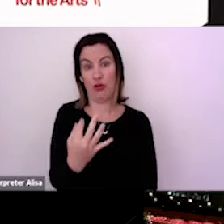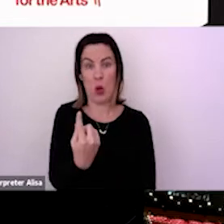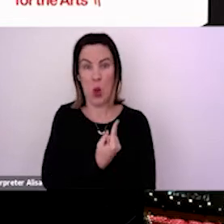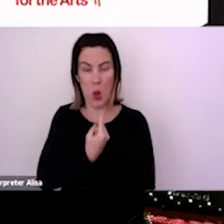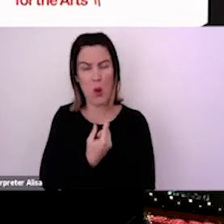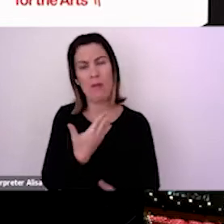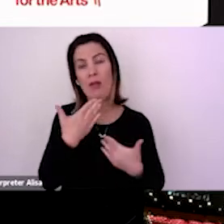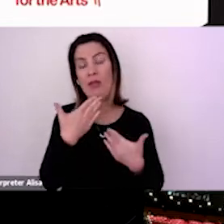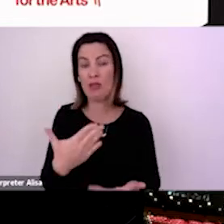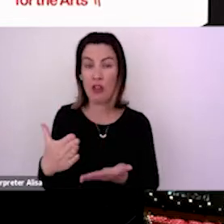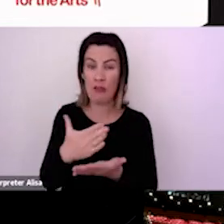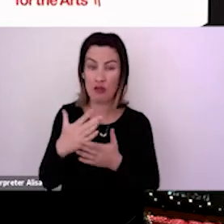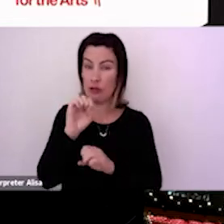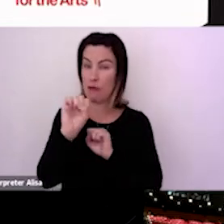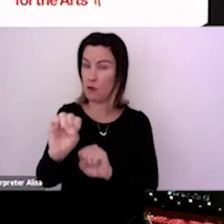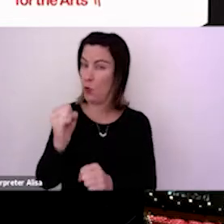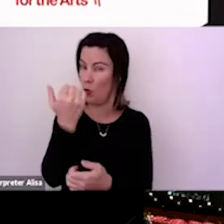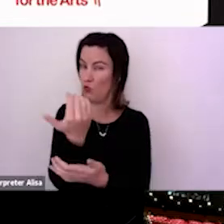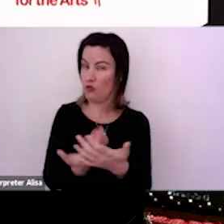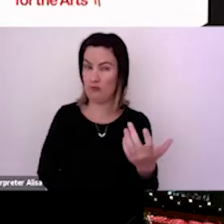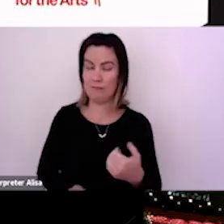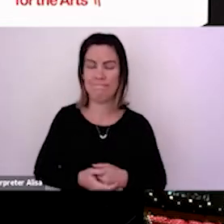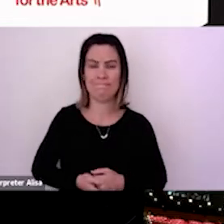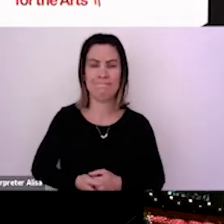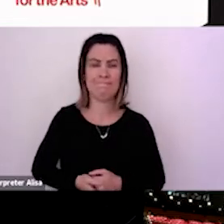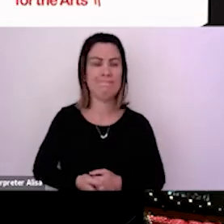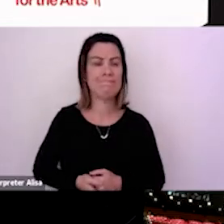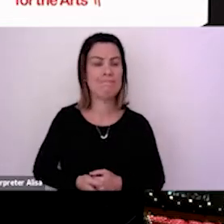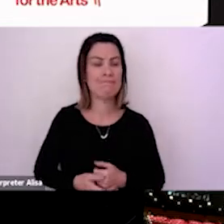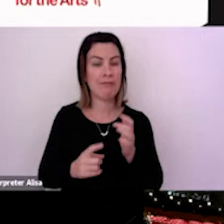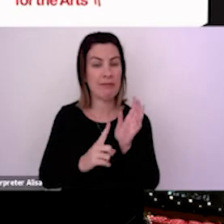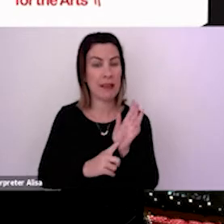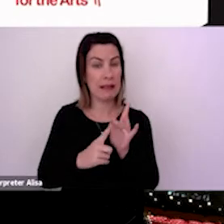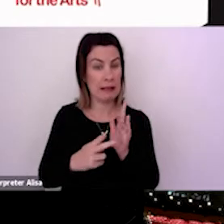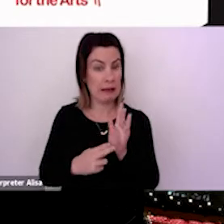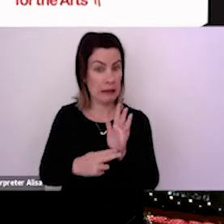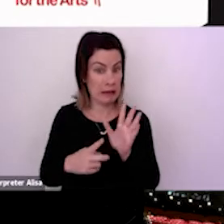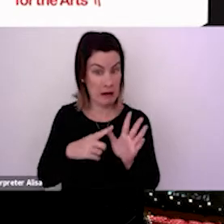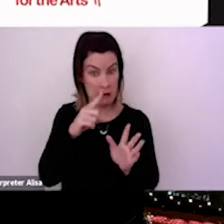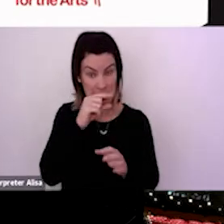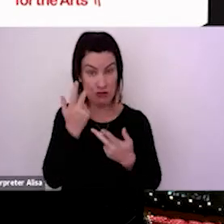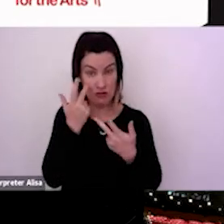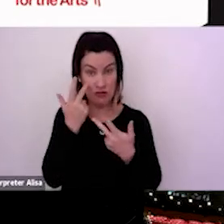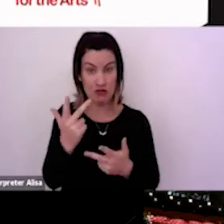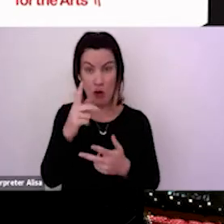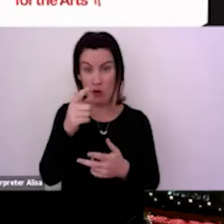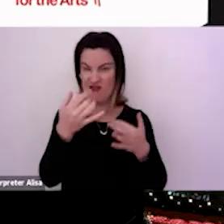sharing what is going on for you. Lina, if we can show the results of those polls now and then we will dive into the data.